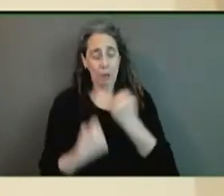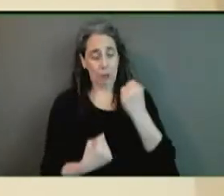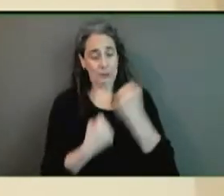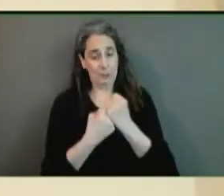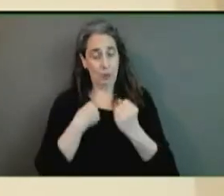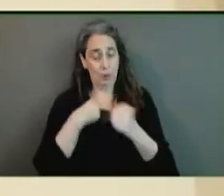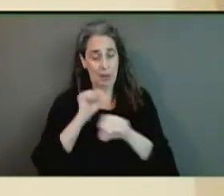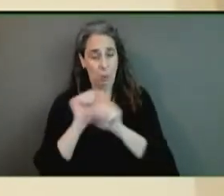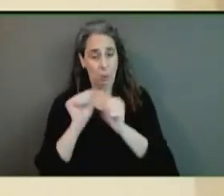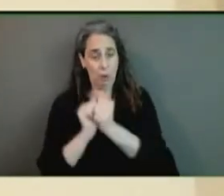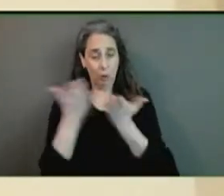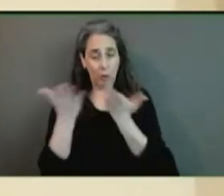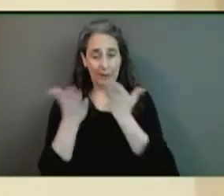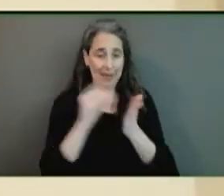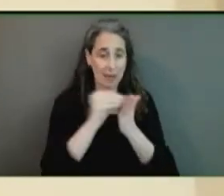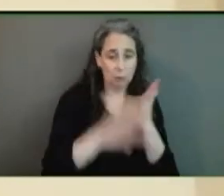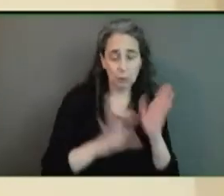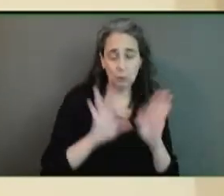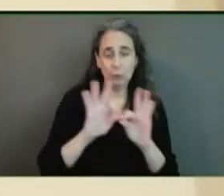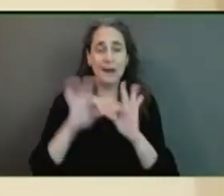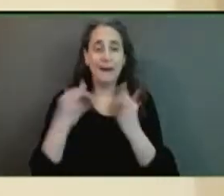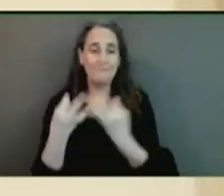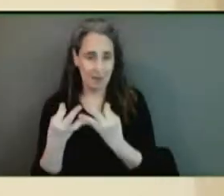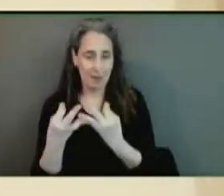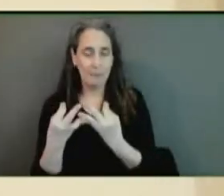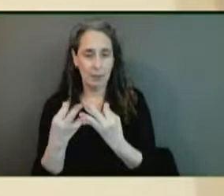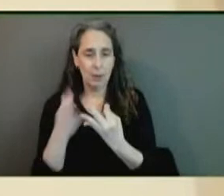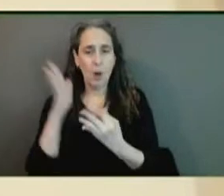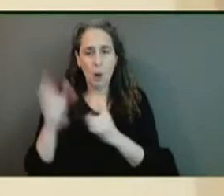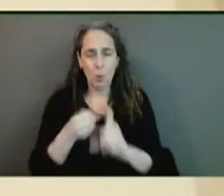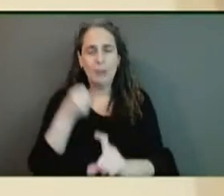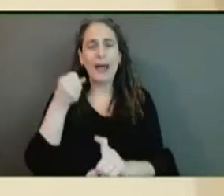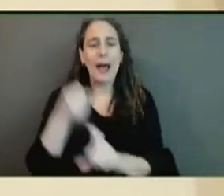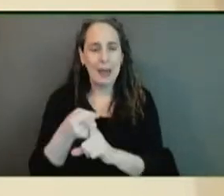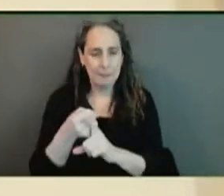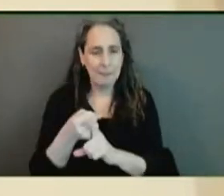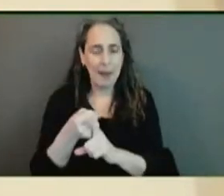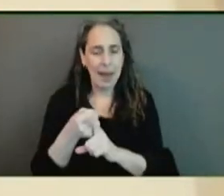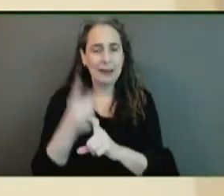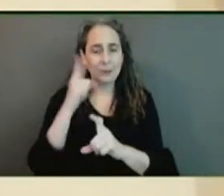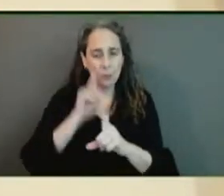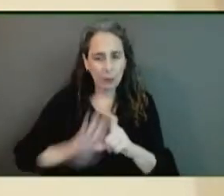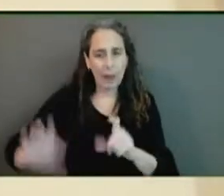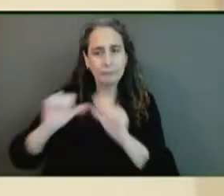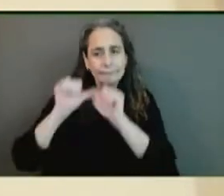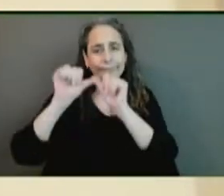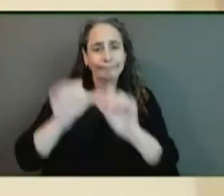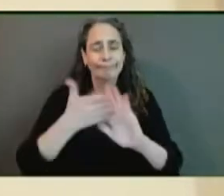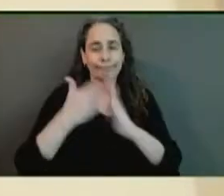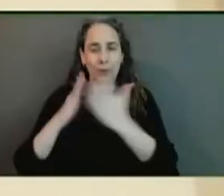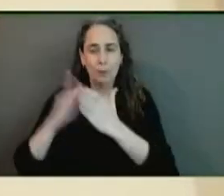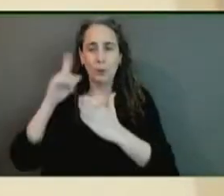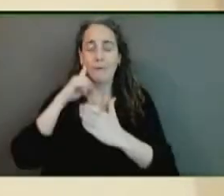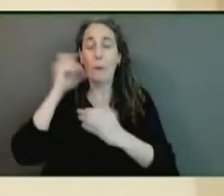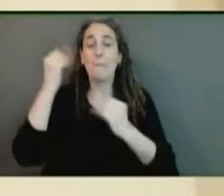understand that how we support and serve our students and families nowill have an